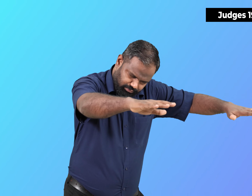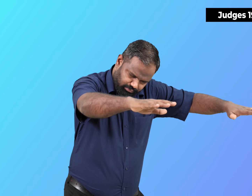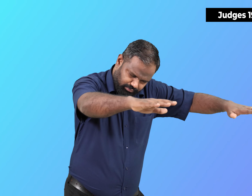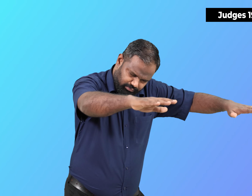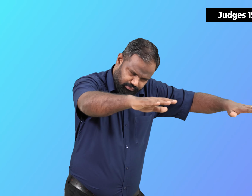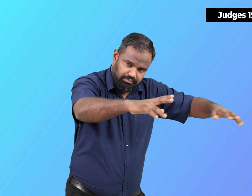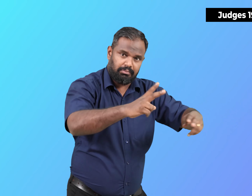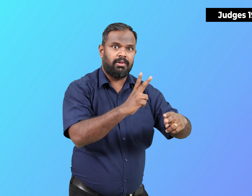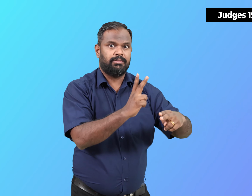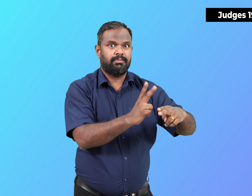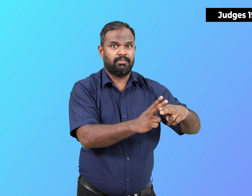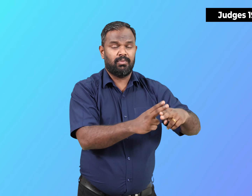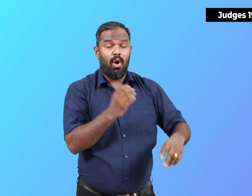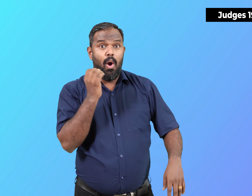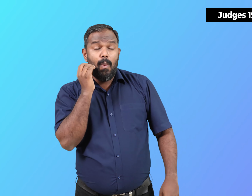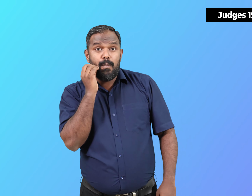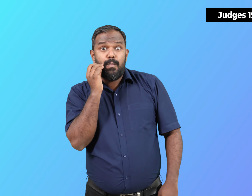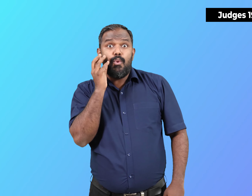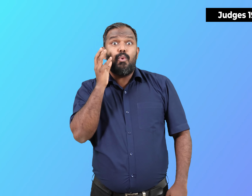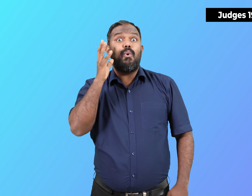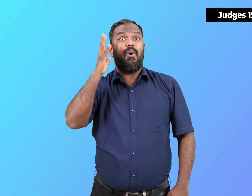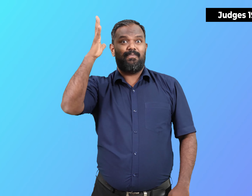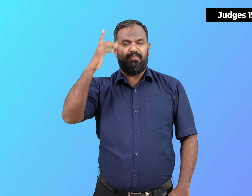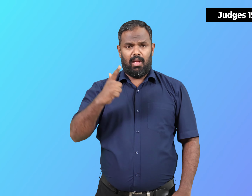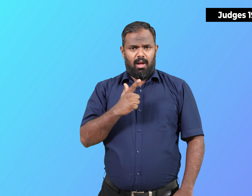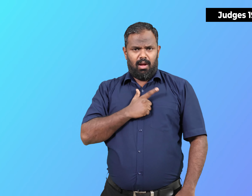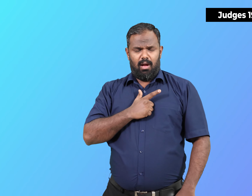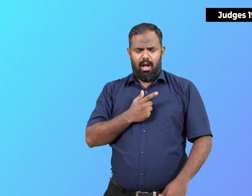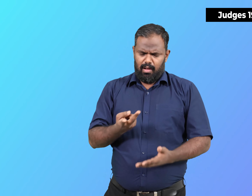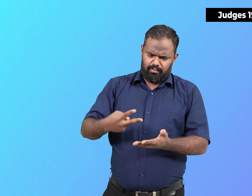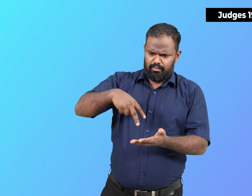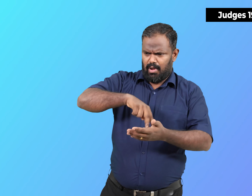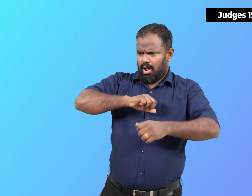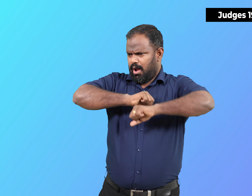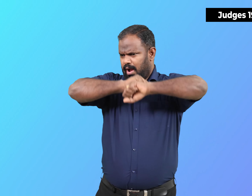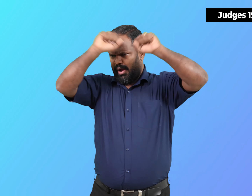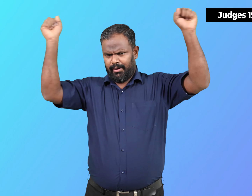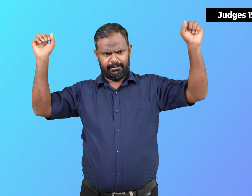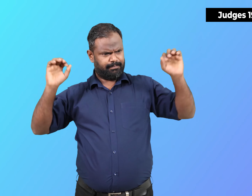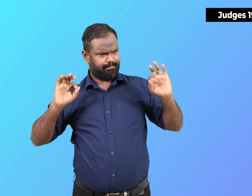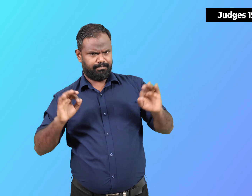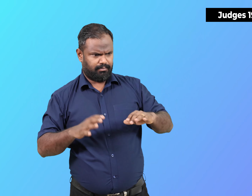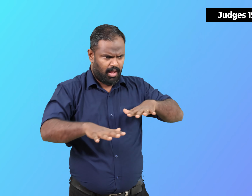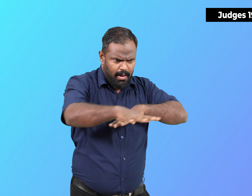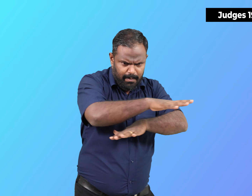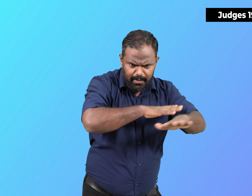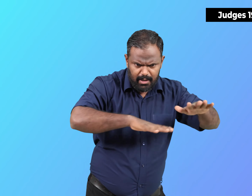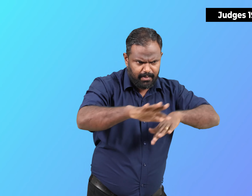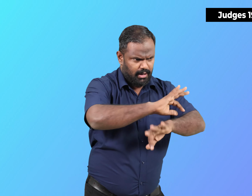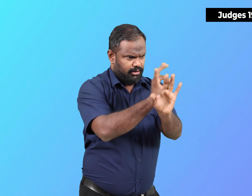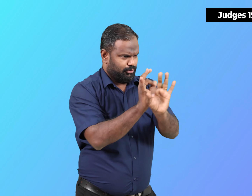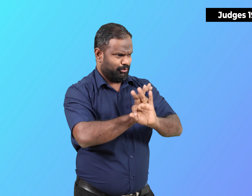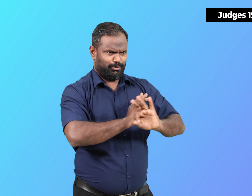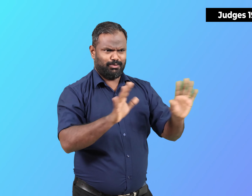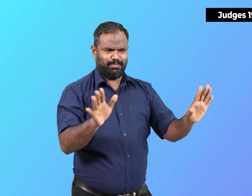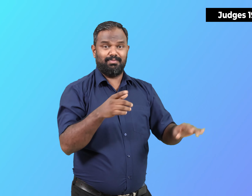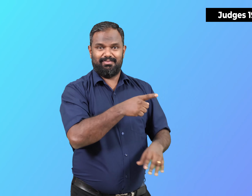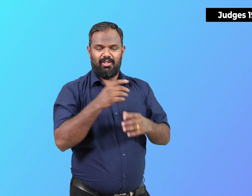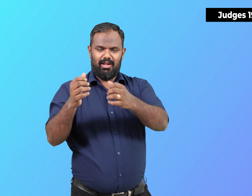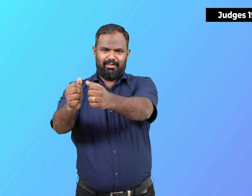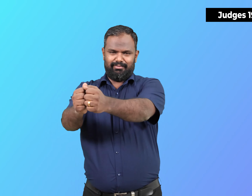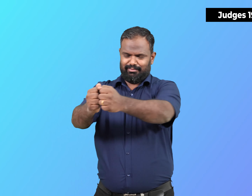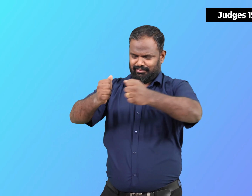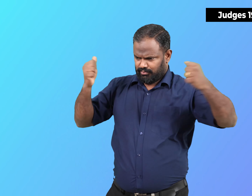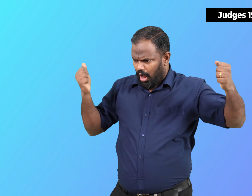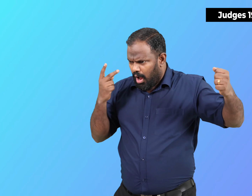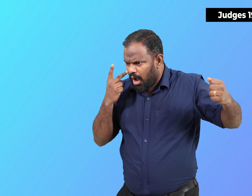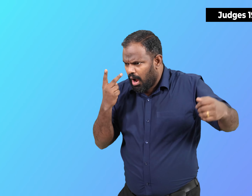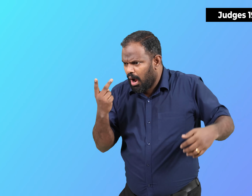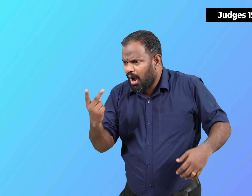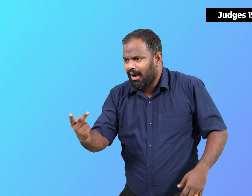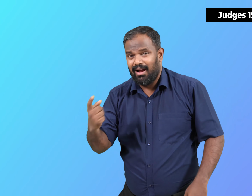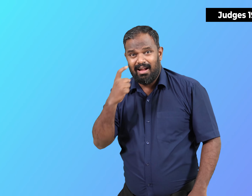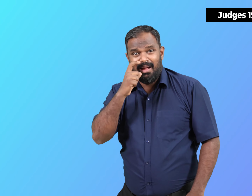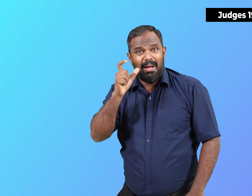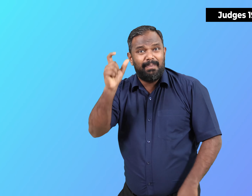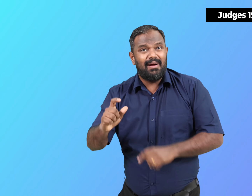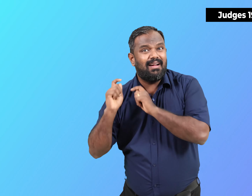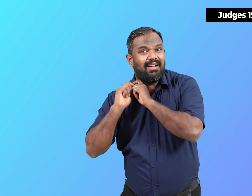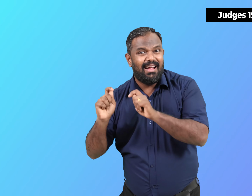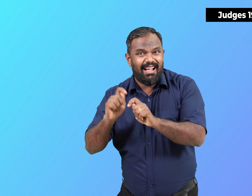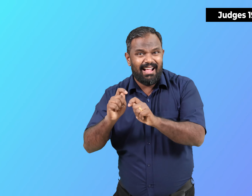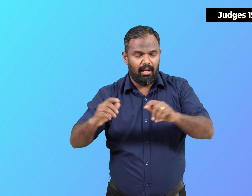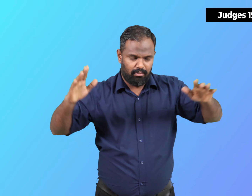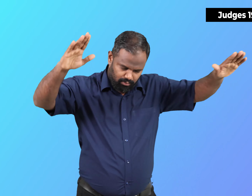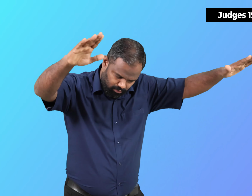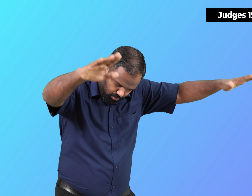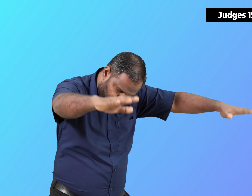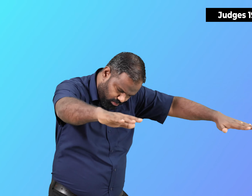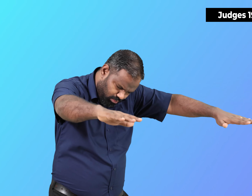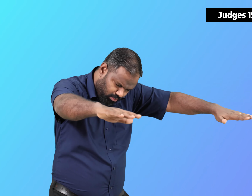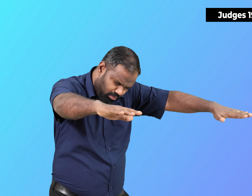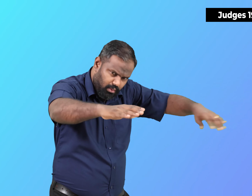That morning the Levite got up and prepared to go. When he opened the door to leave, there was his slave woman lying in the doorway with her hands reaching for the door.